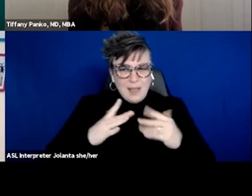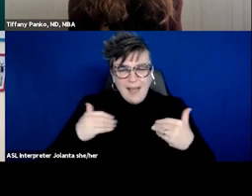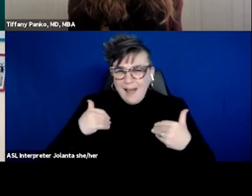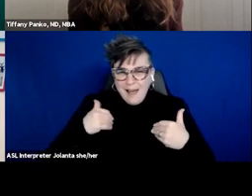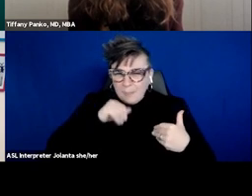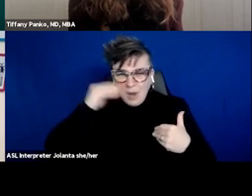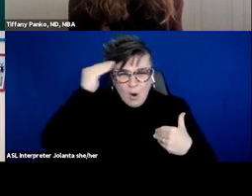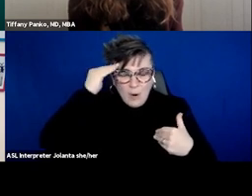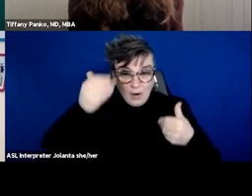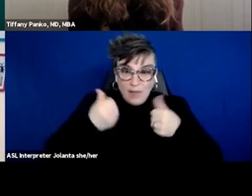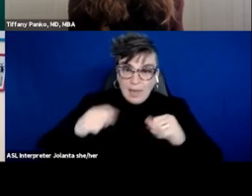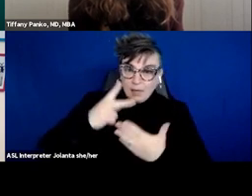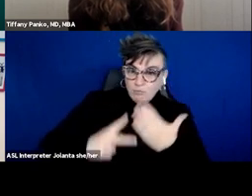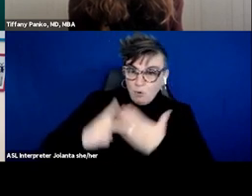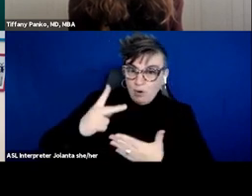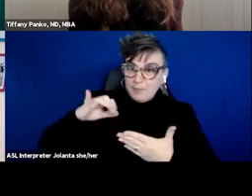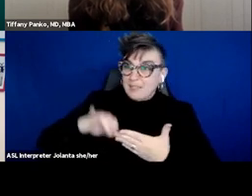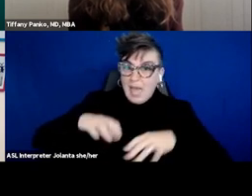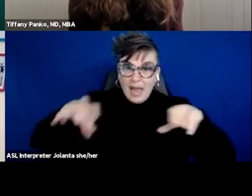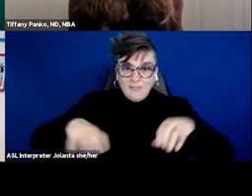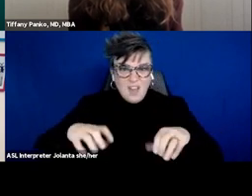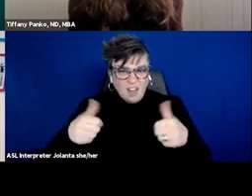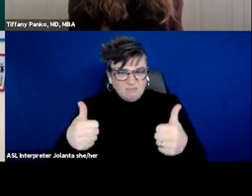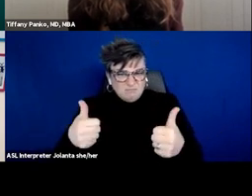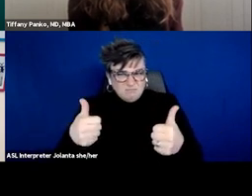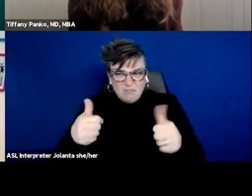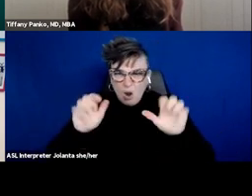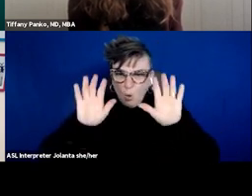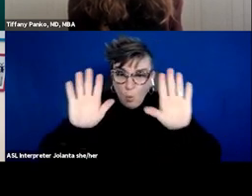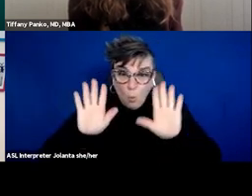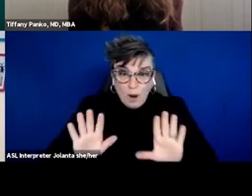programs that have done this for markedly well, and I hope that members of the audience